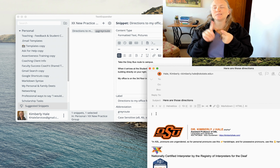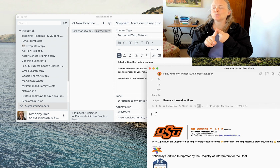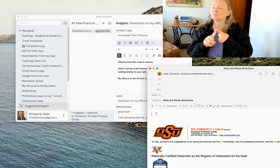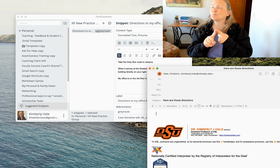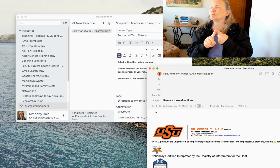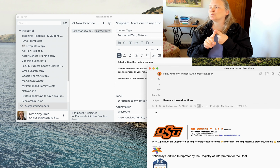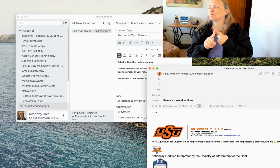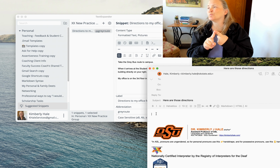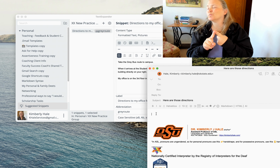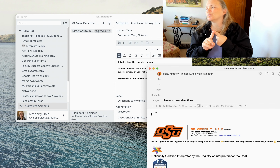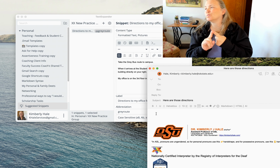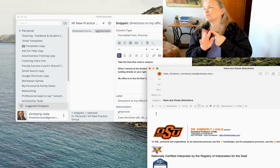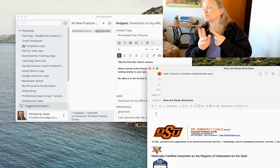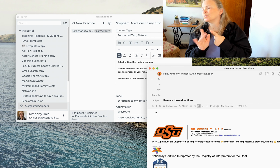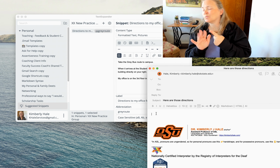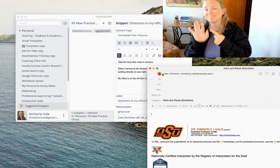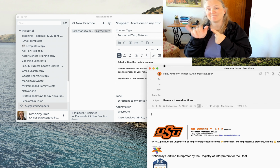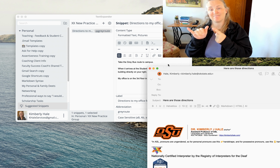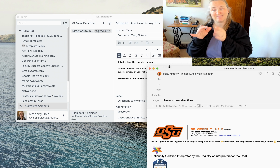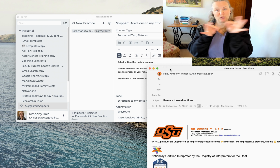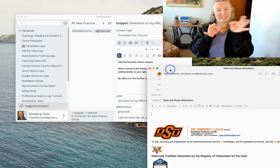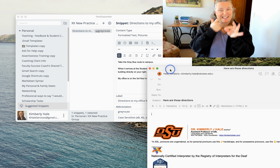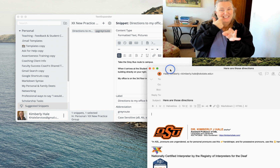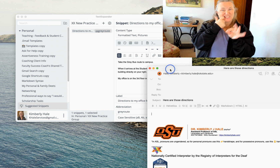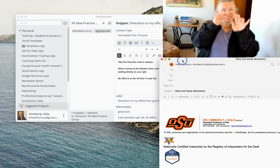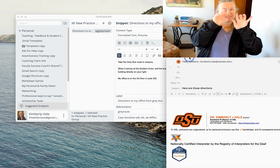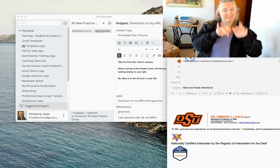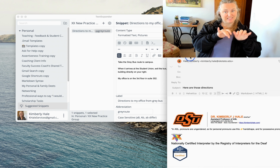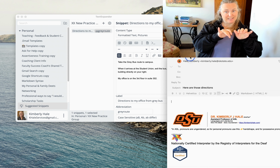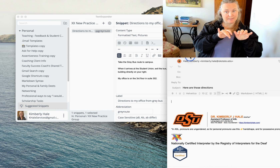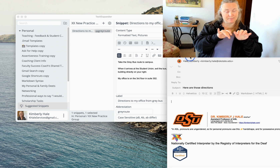If I wanted to send this email and I wanted to give them those